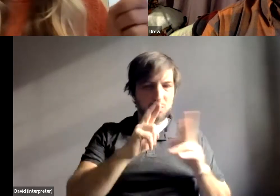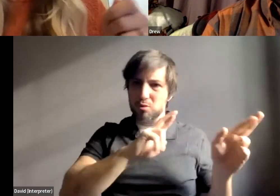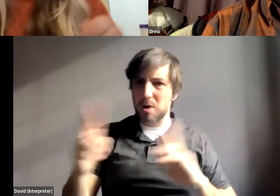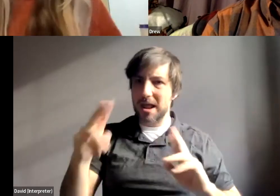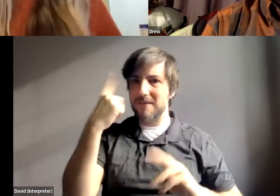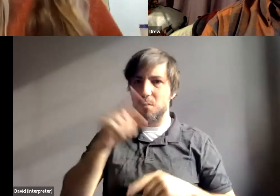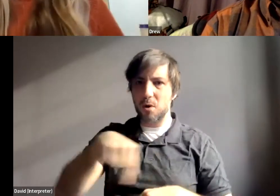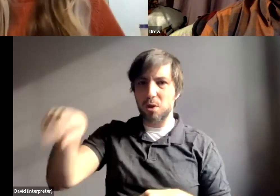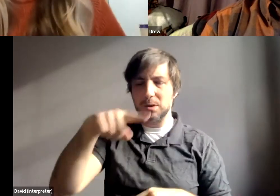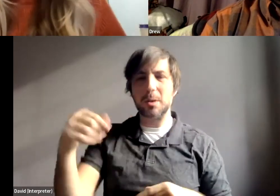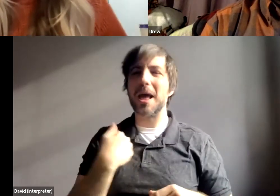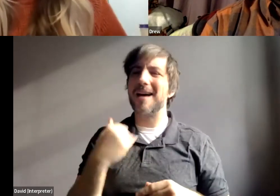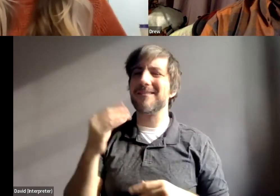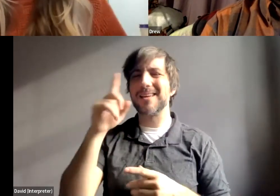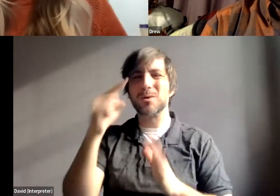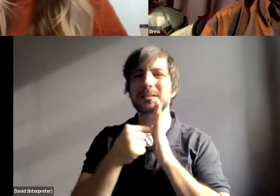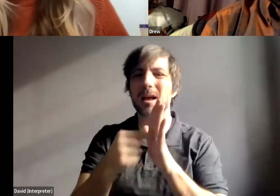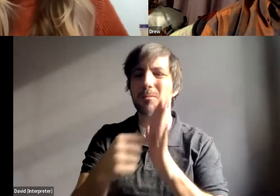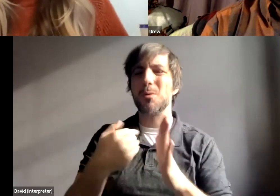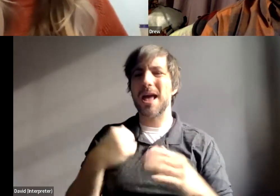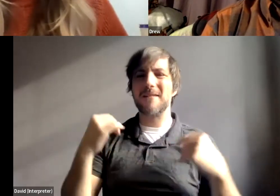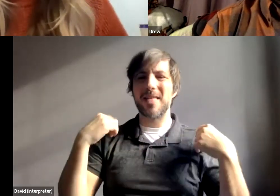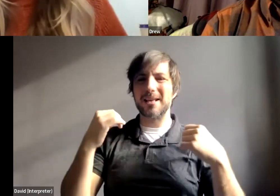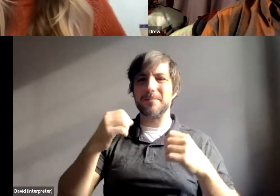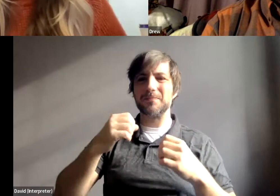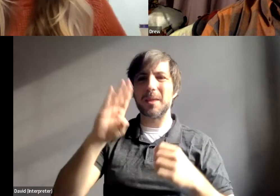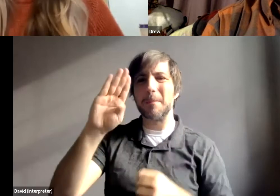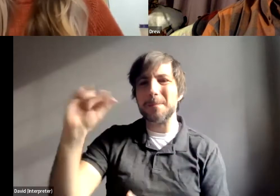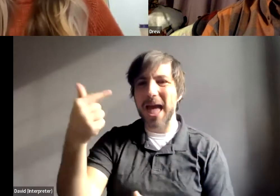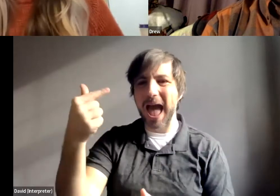string backpacks we can offer to guests that include